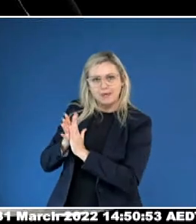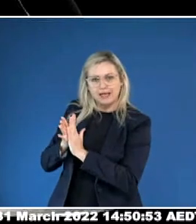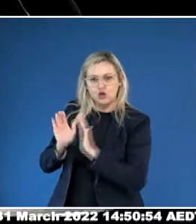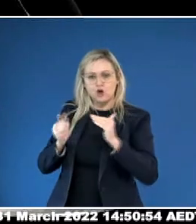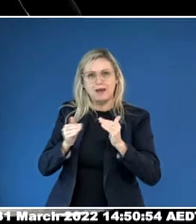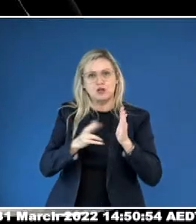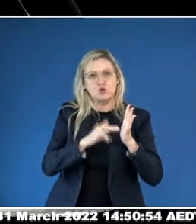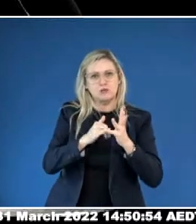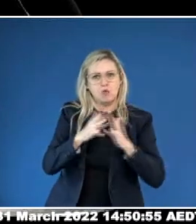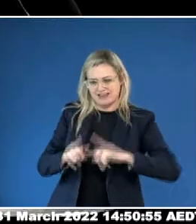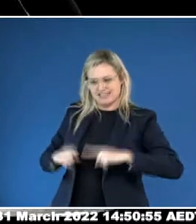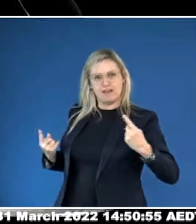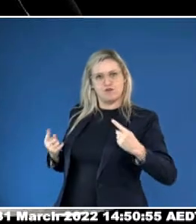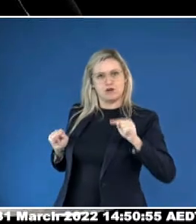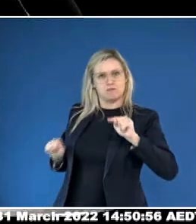We have inconsistent definitions.